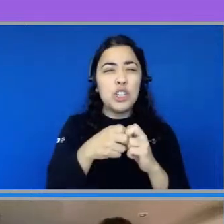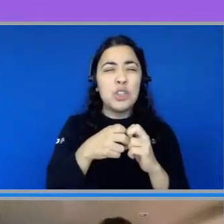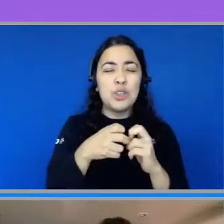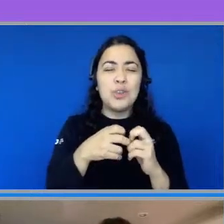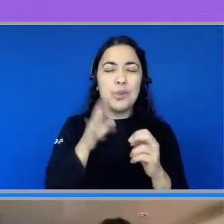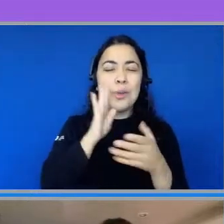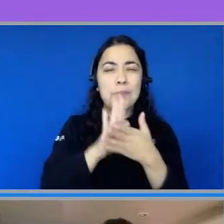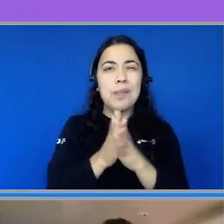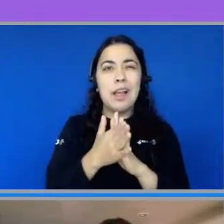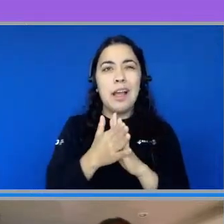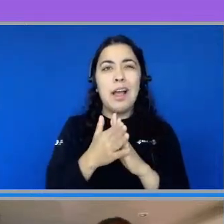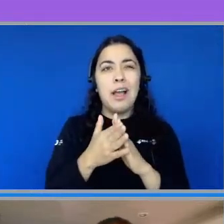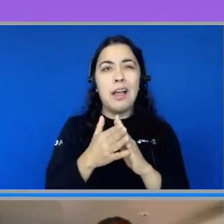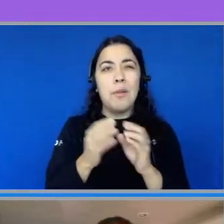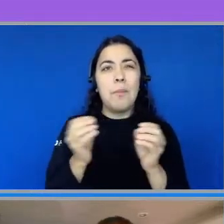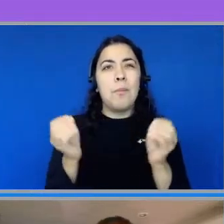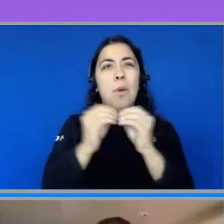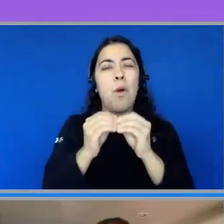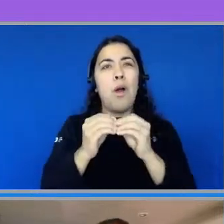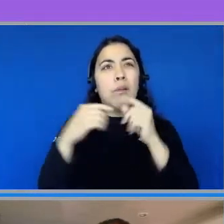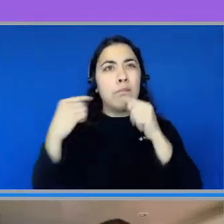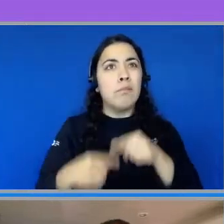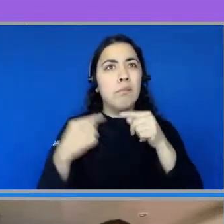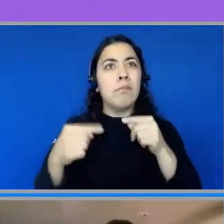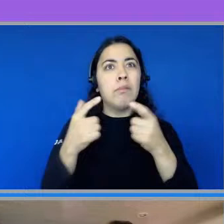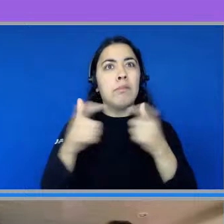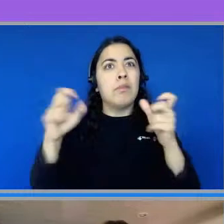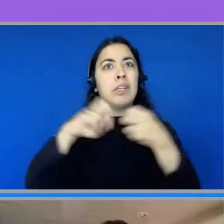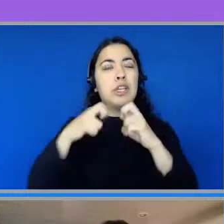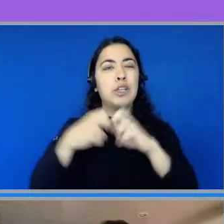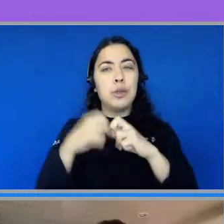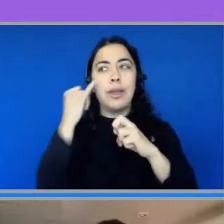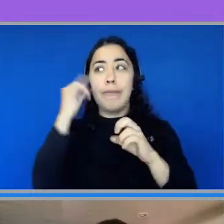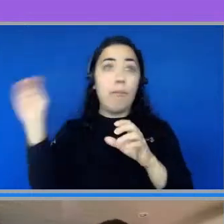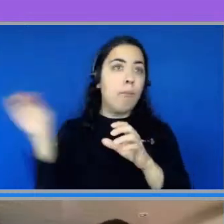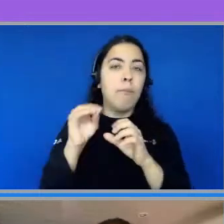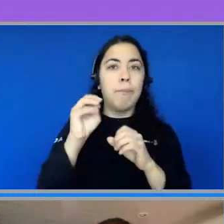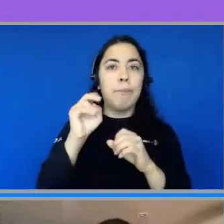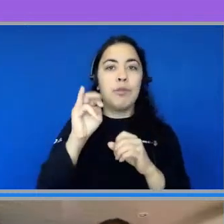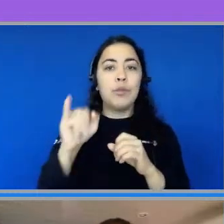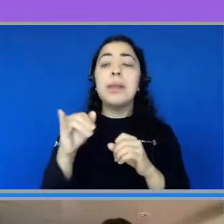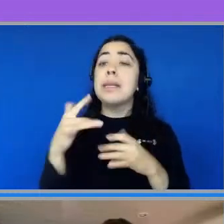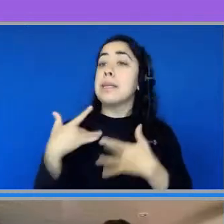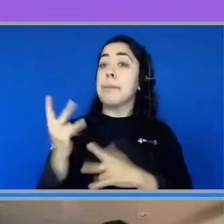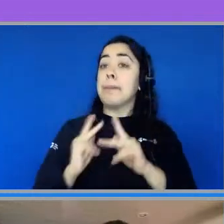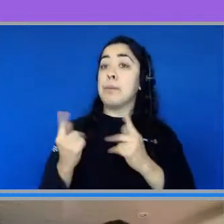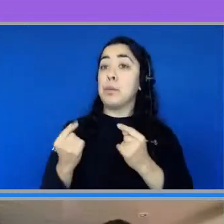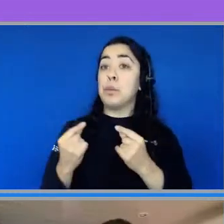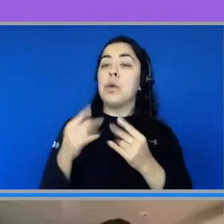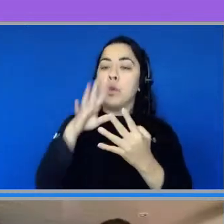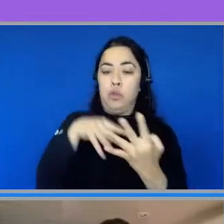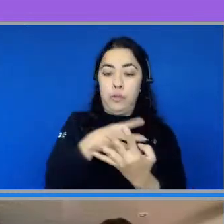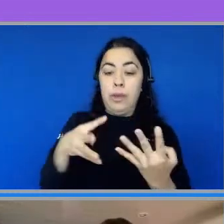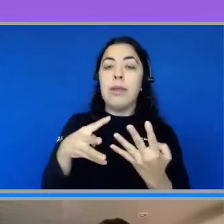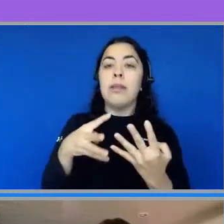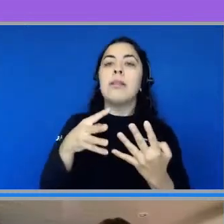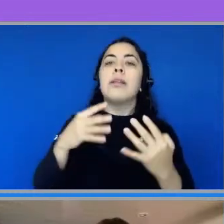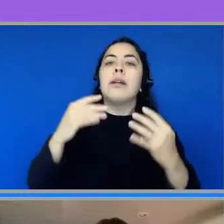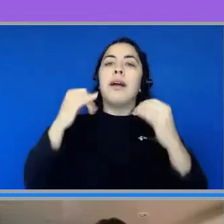will become much larger once we have masonry in play. So most people how are they using grid